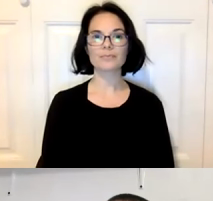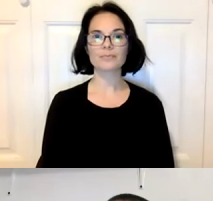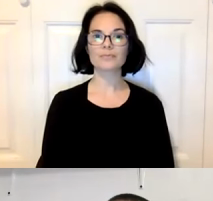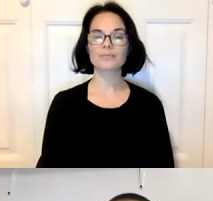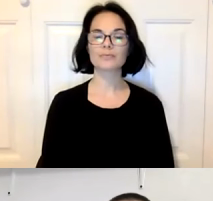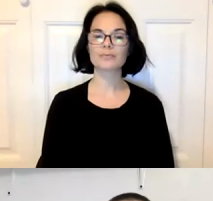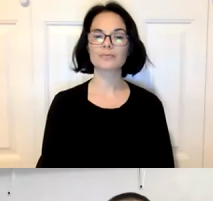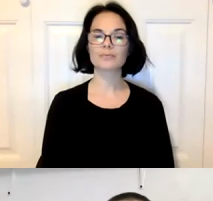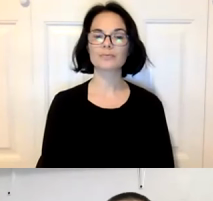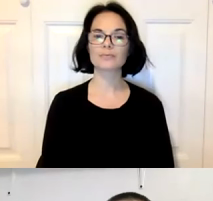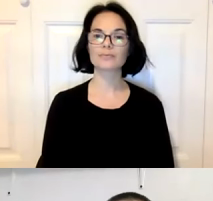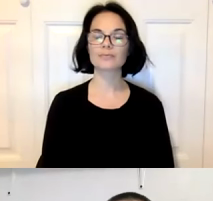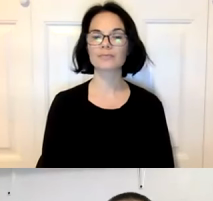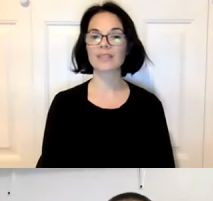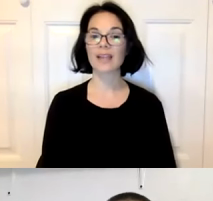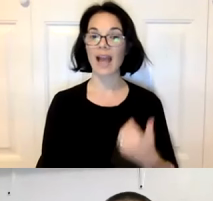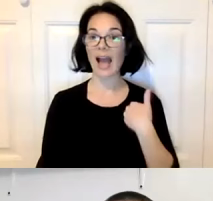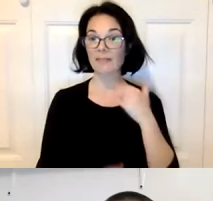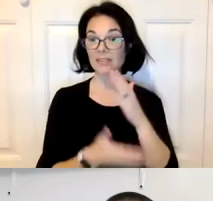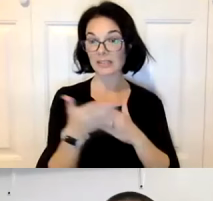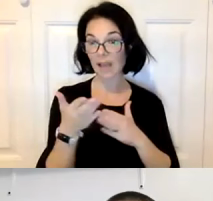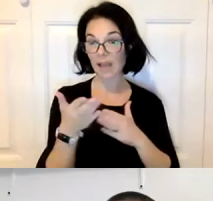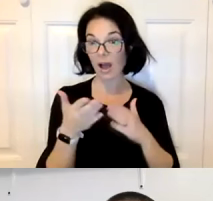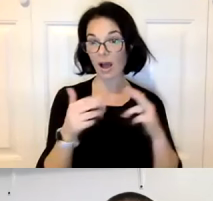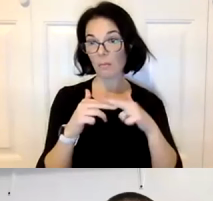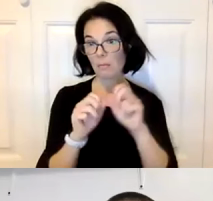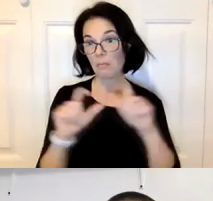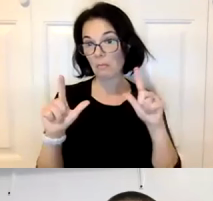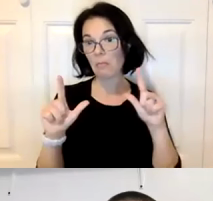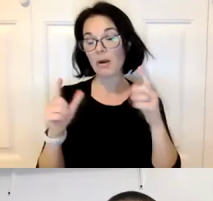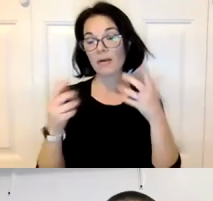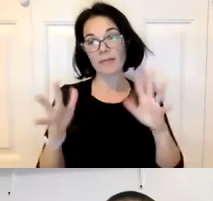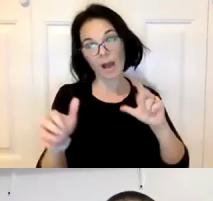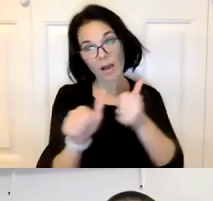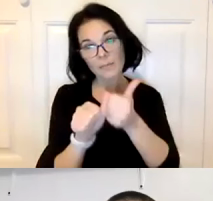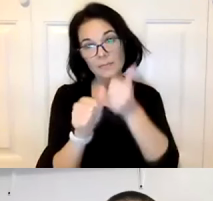We have some updated slides from the county that we can go over.